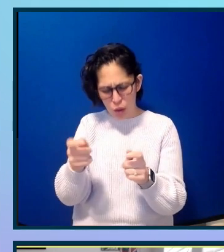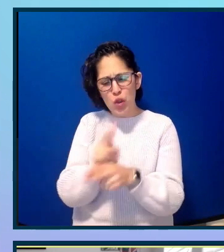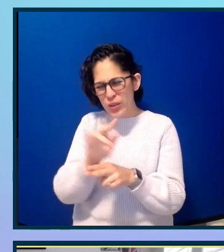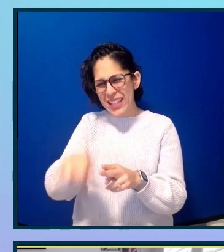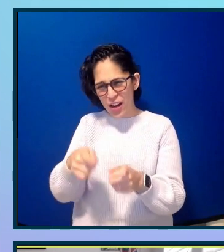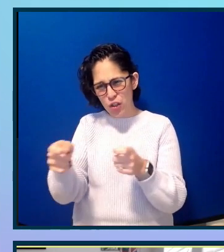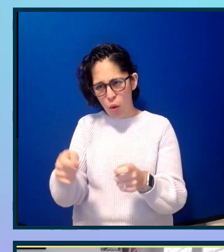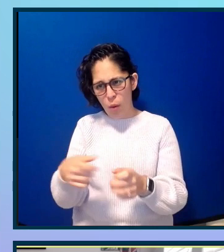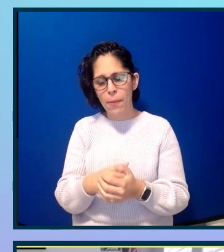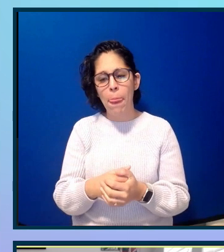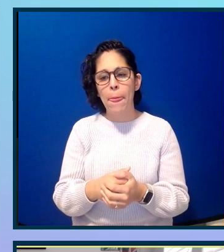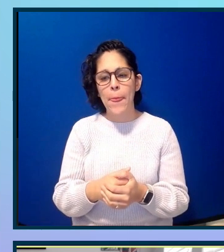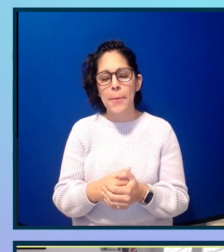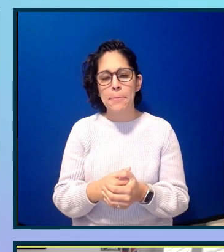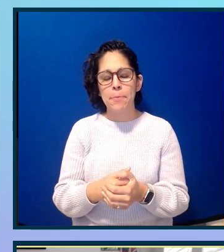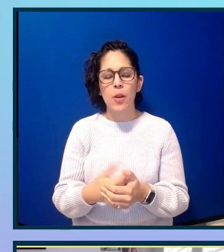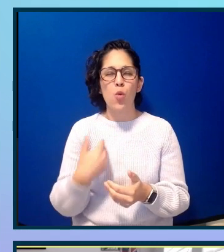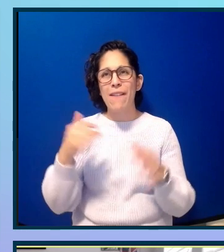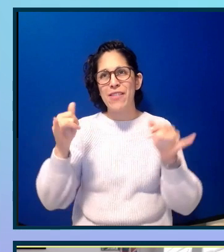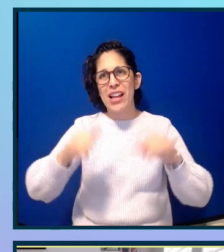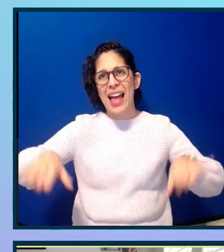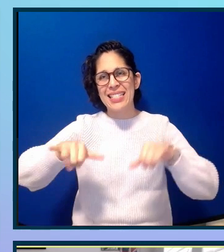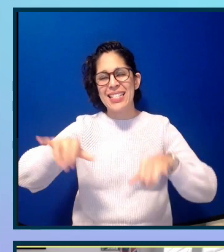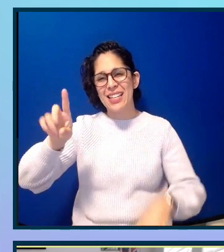There's the very classic Don Norman example